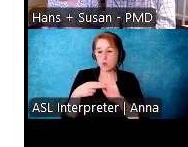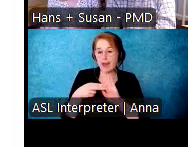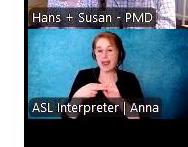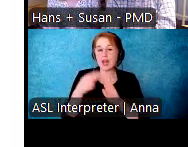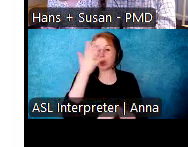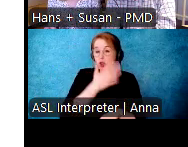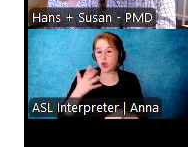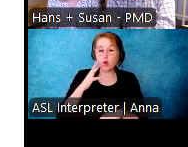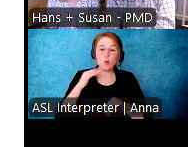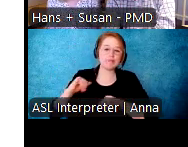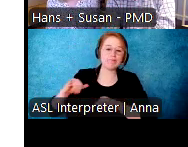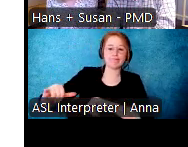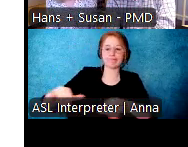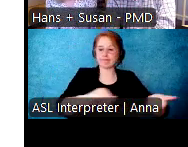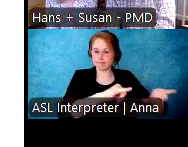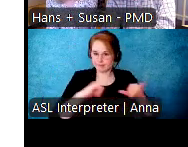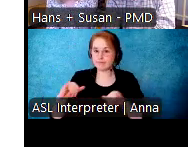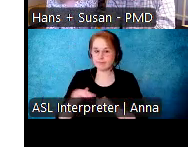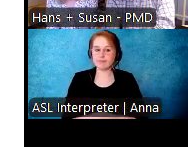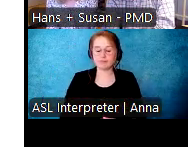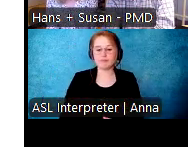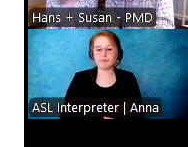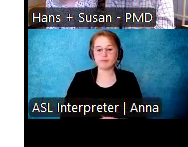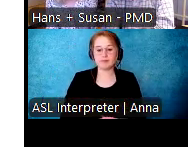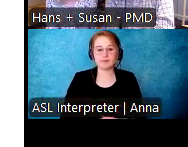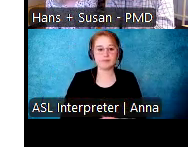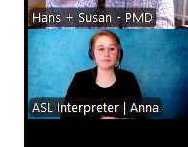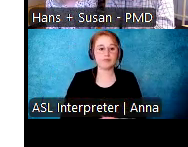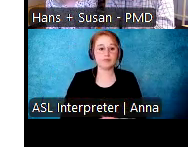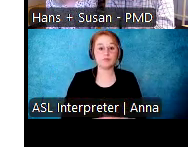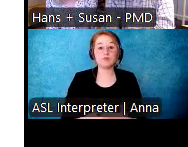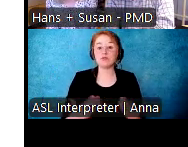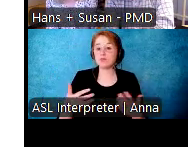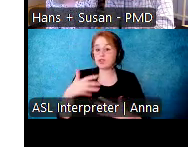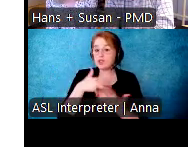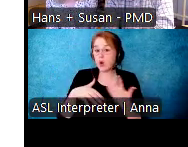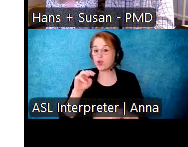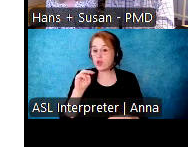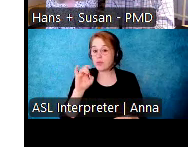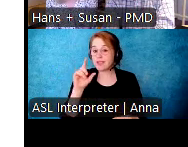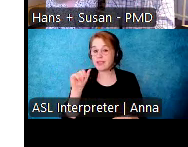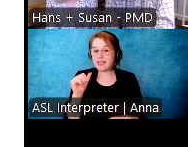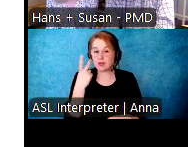So that continues. The social media ads you're seeing here or posts